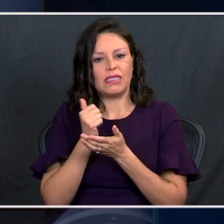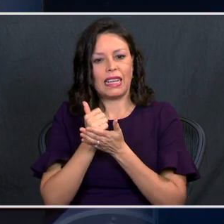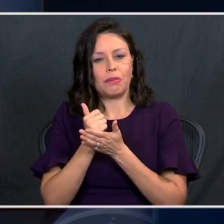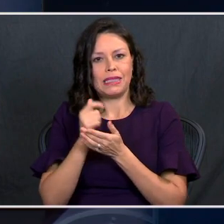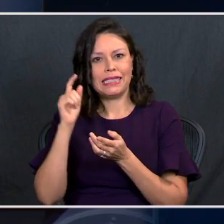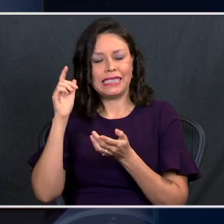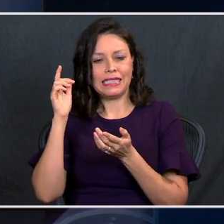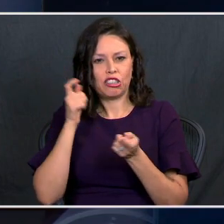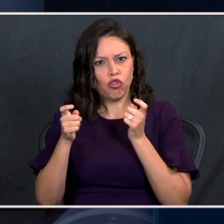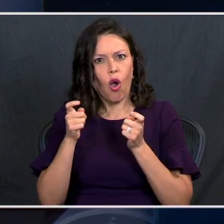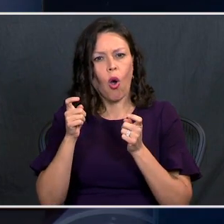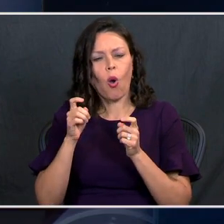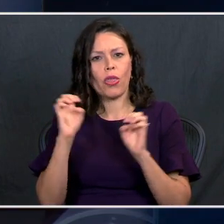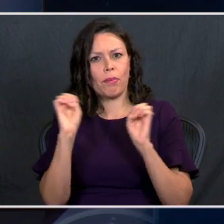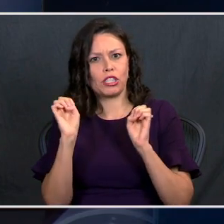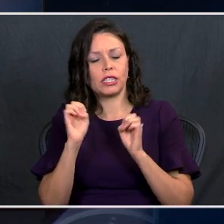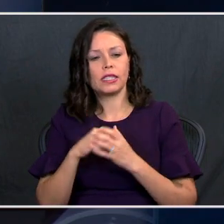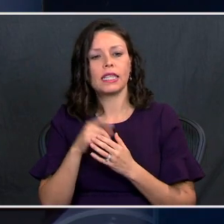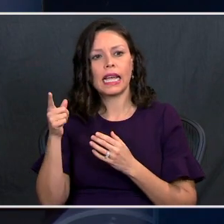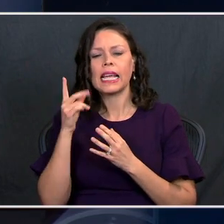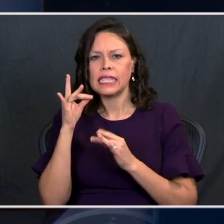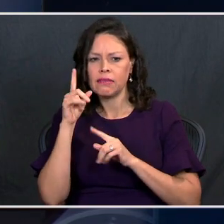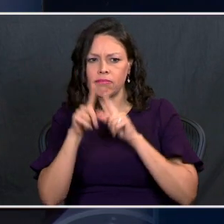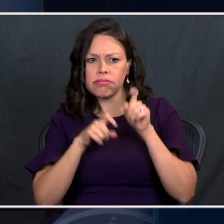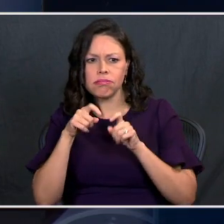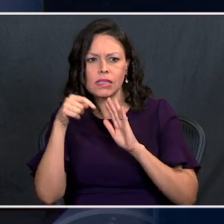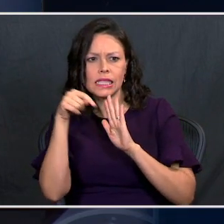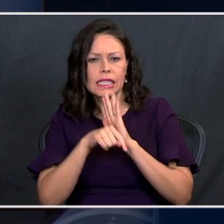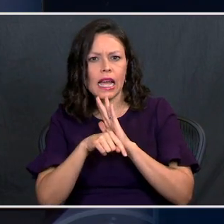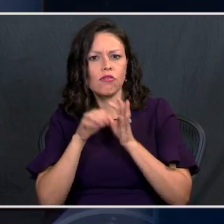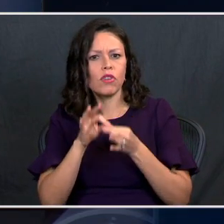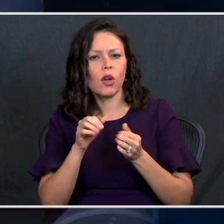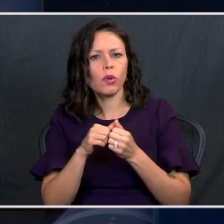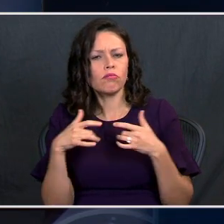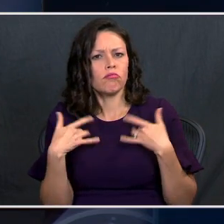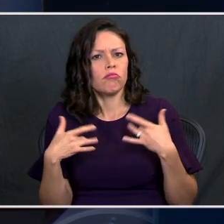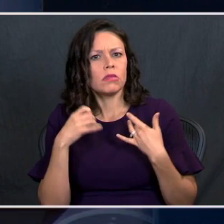he asked a lot of detailed questions about the status of supply,